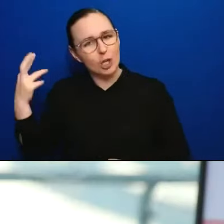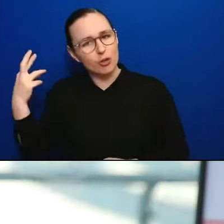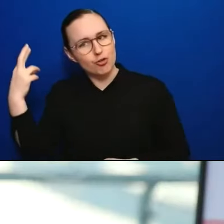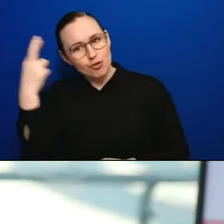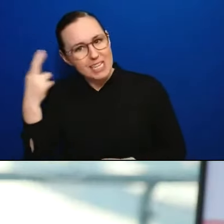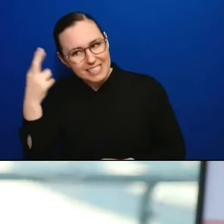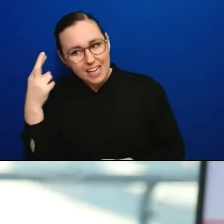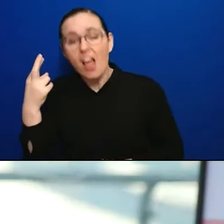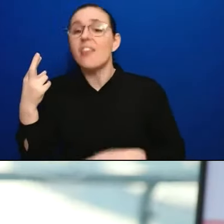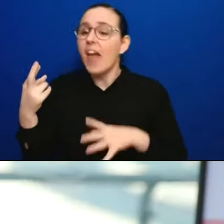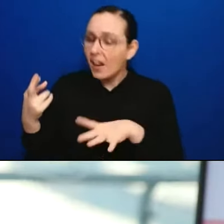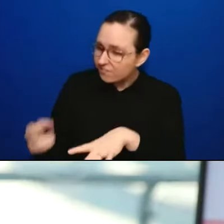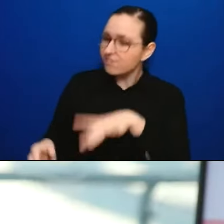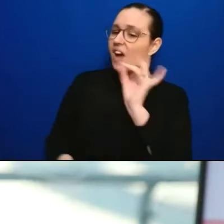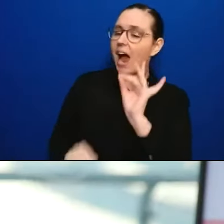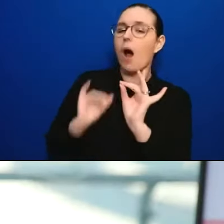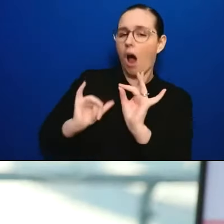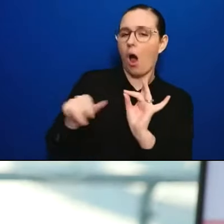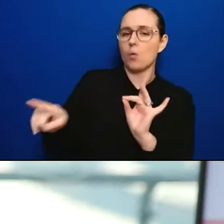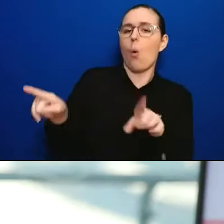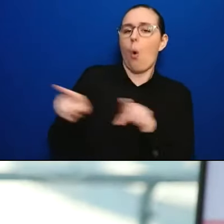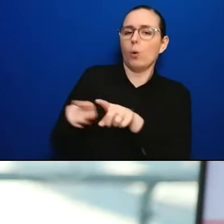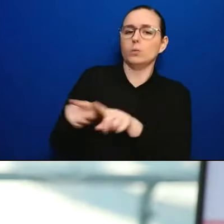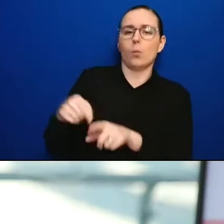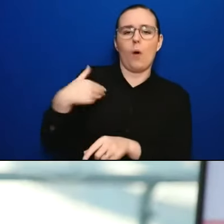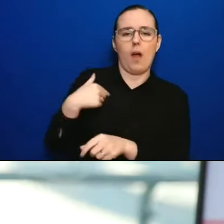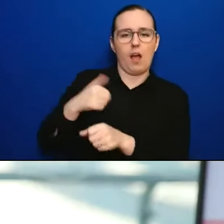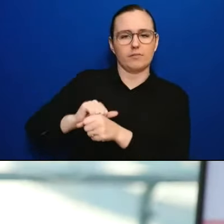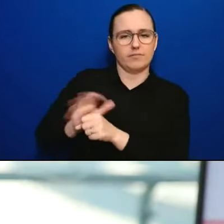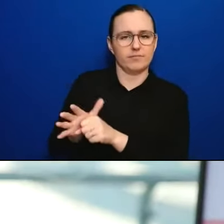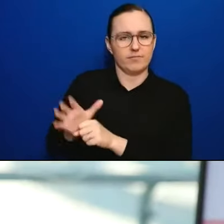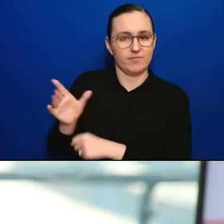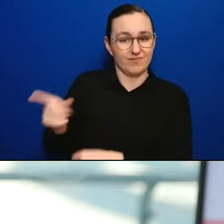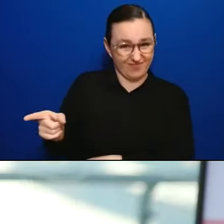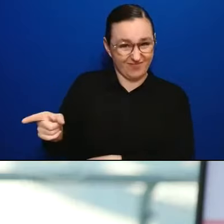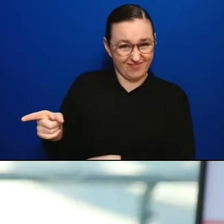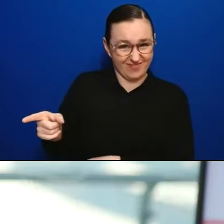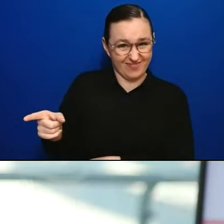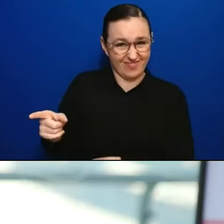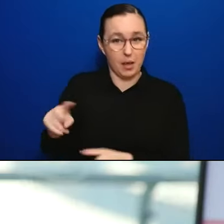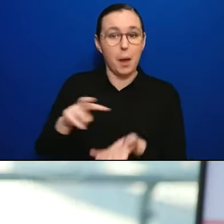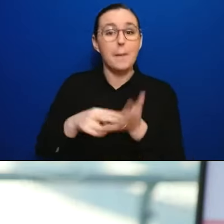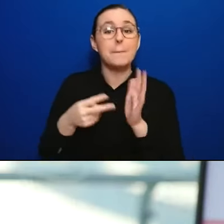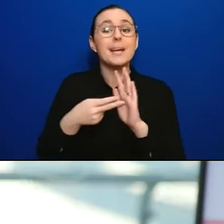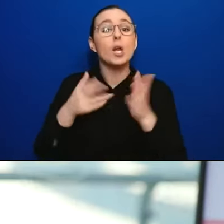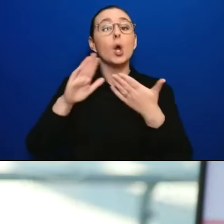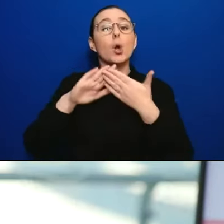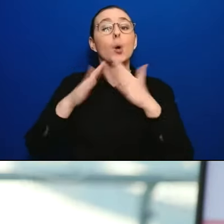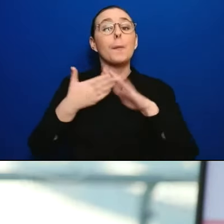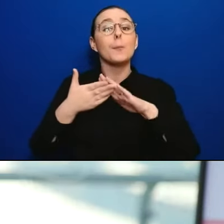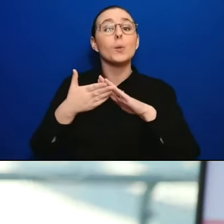they have tested positive. And so what this tells us is this is really important, the